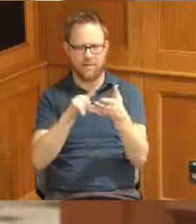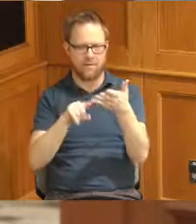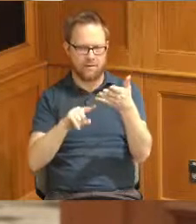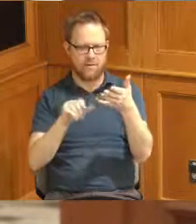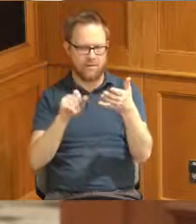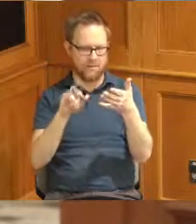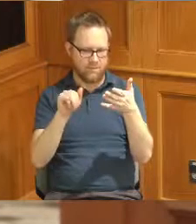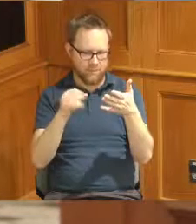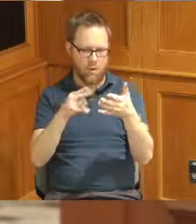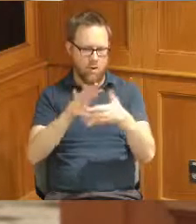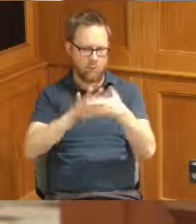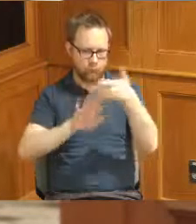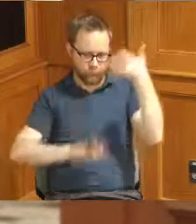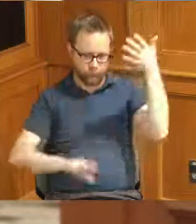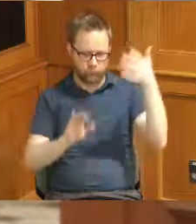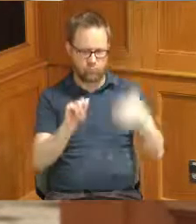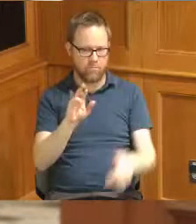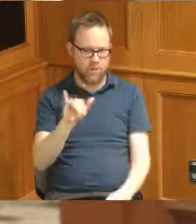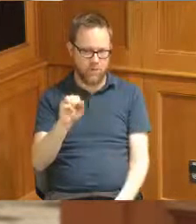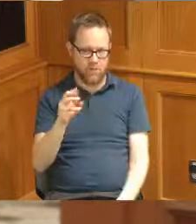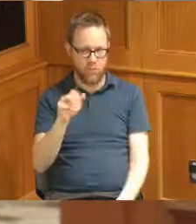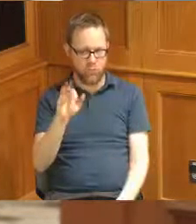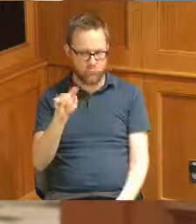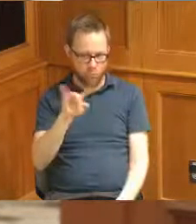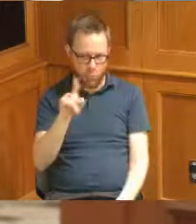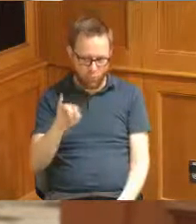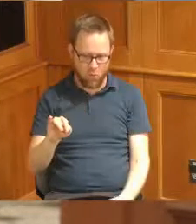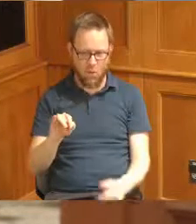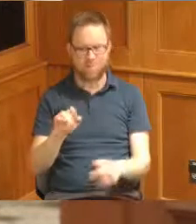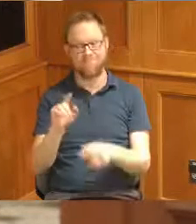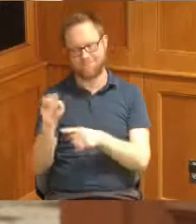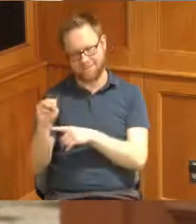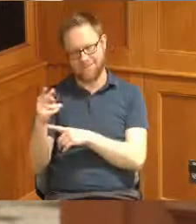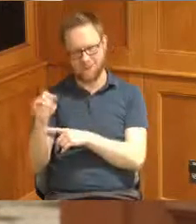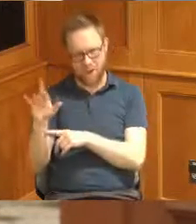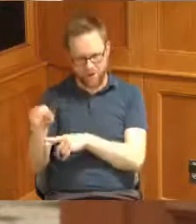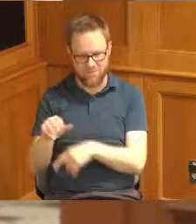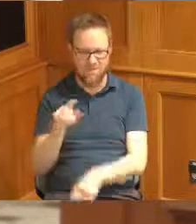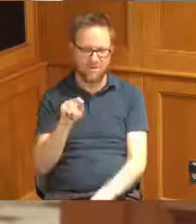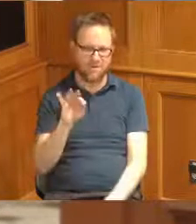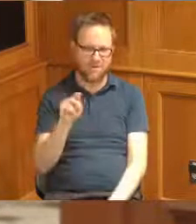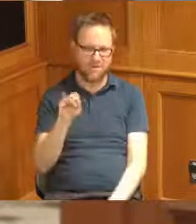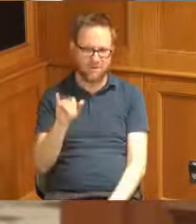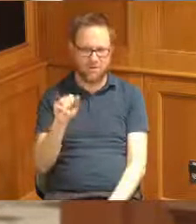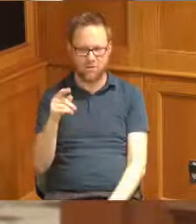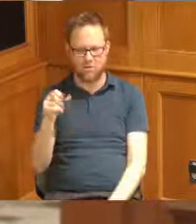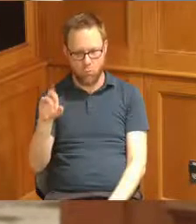Barry Schwartz Jessica Finnen again Tim Harris Tiffany Spore and the supervisor Karen Denning